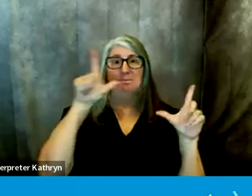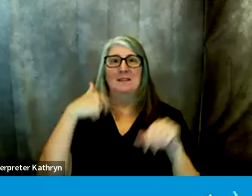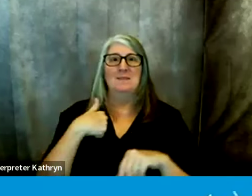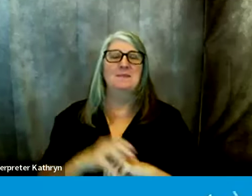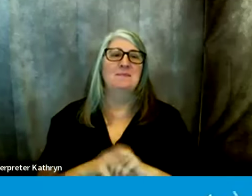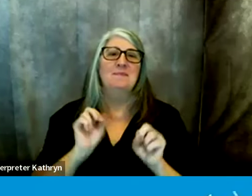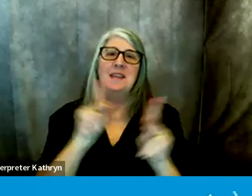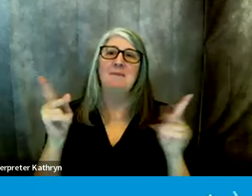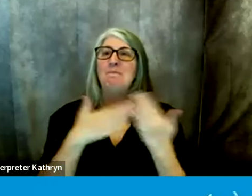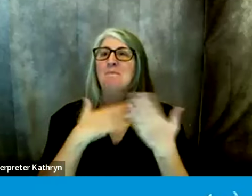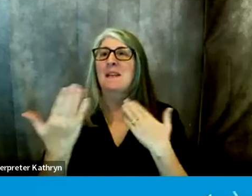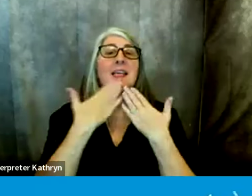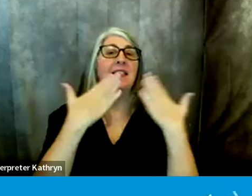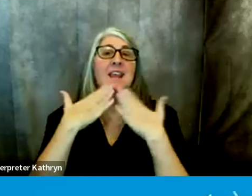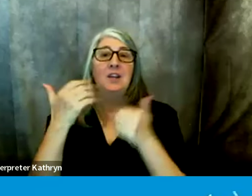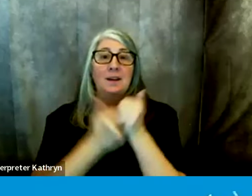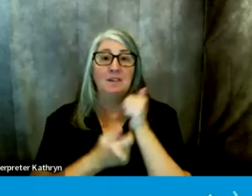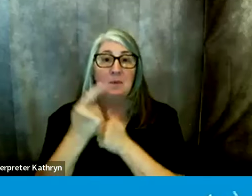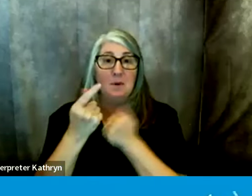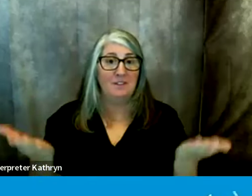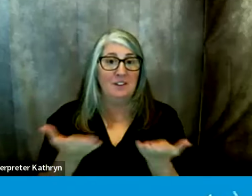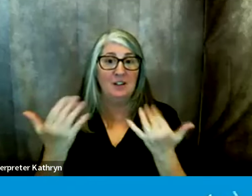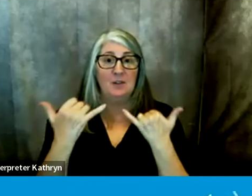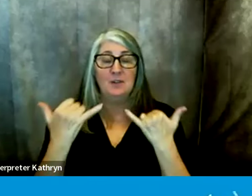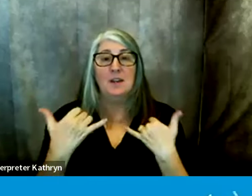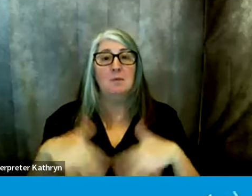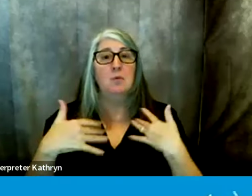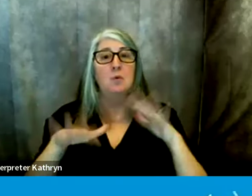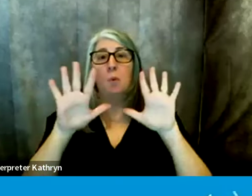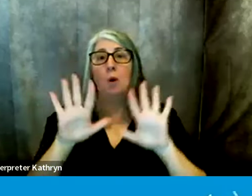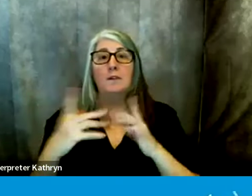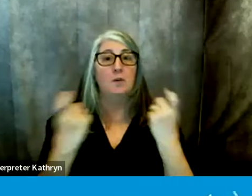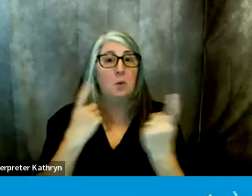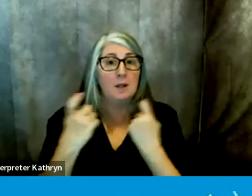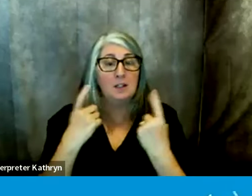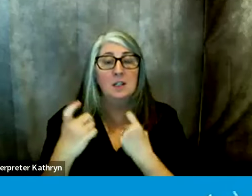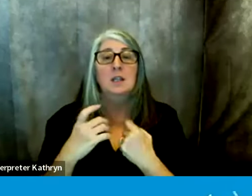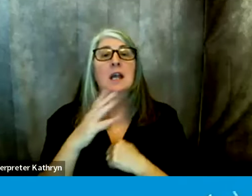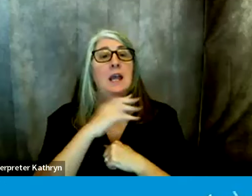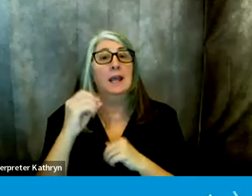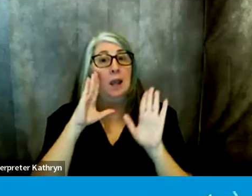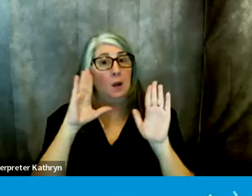thank you everybody for your participation today. You've had wonderful questions. I hope we have answered some of your questions.